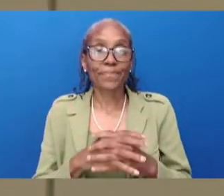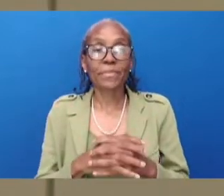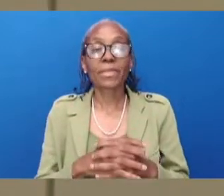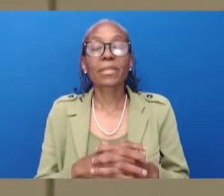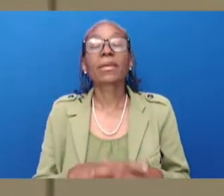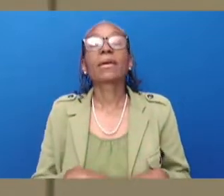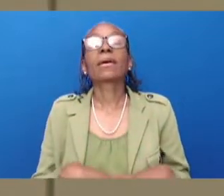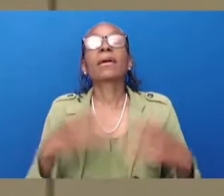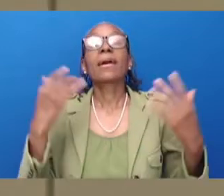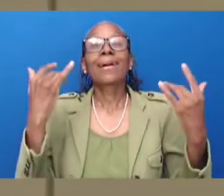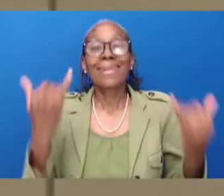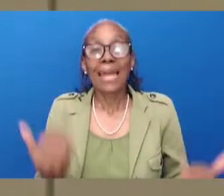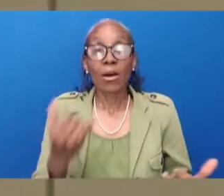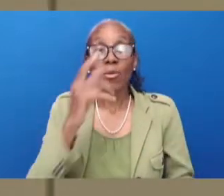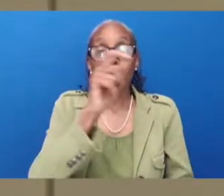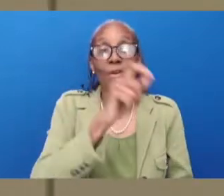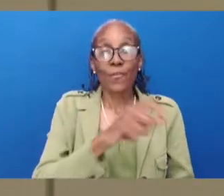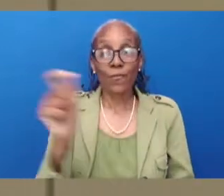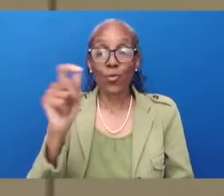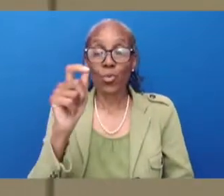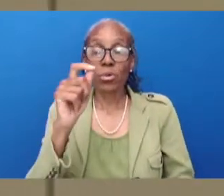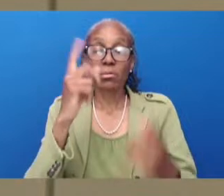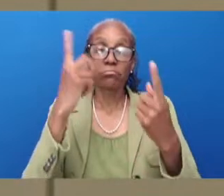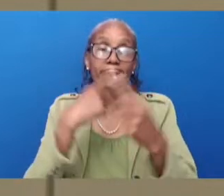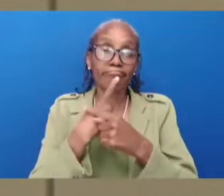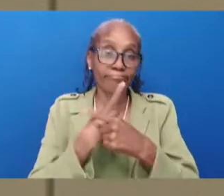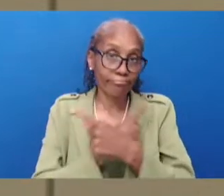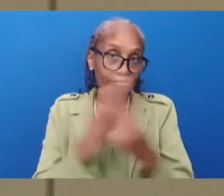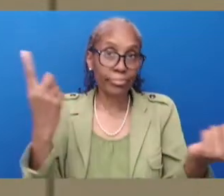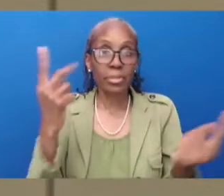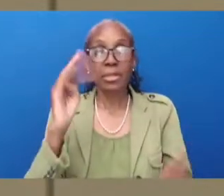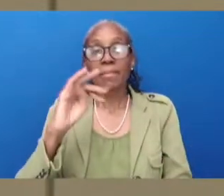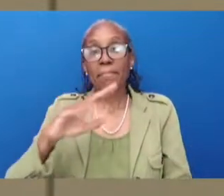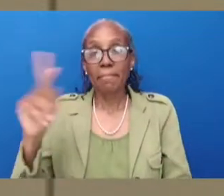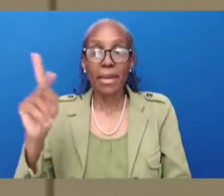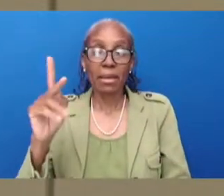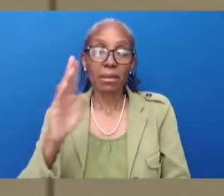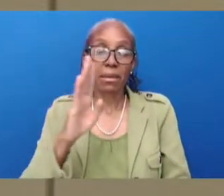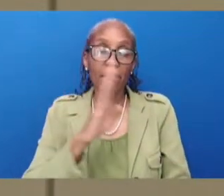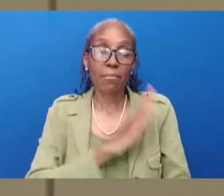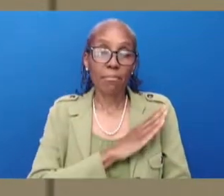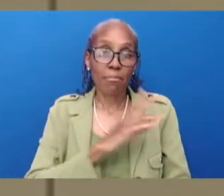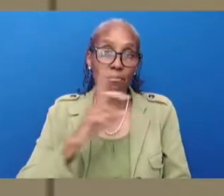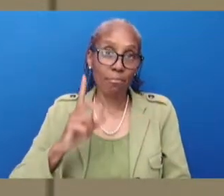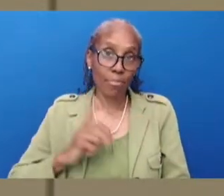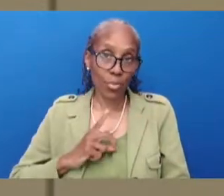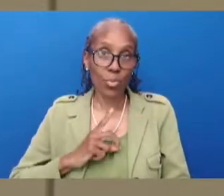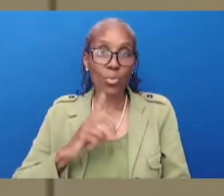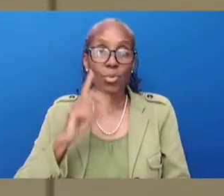PROFESSIONAL RELATED